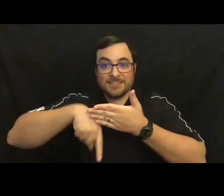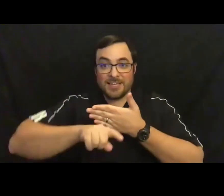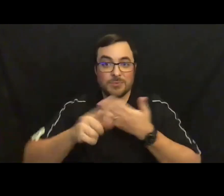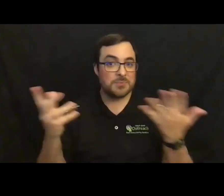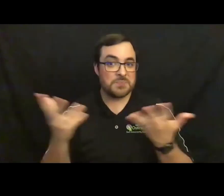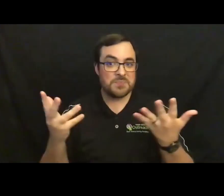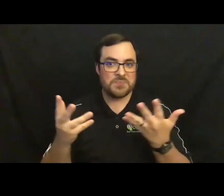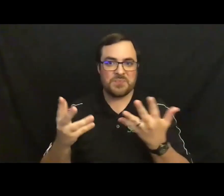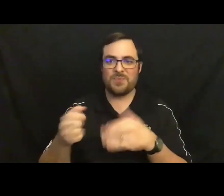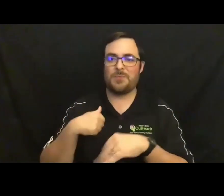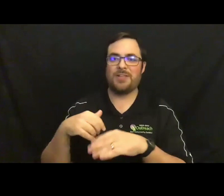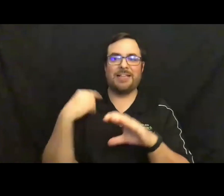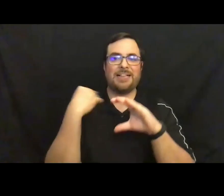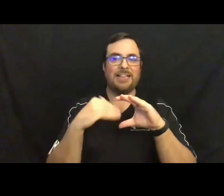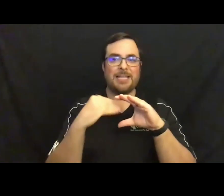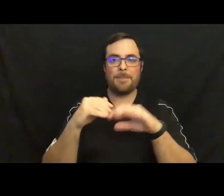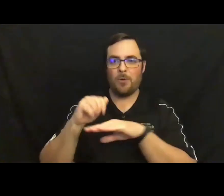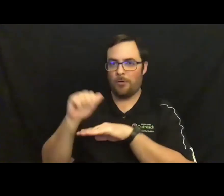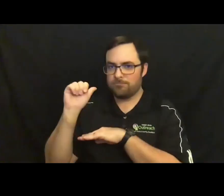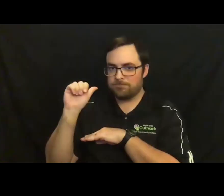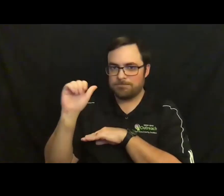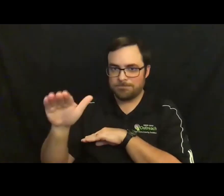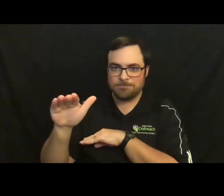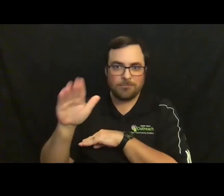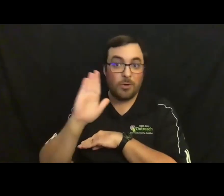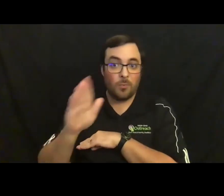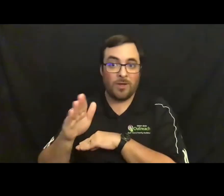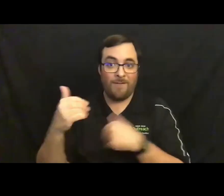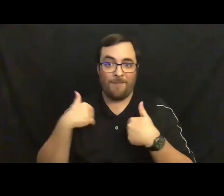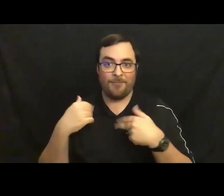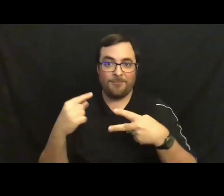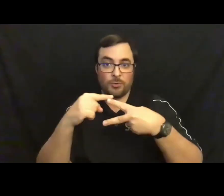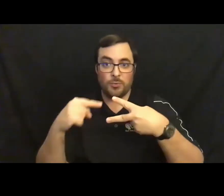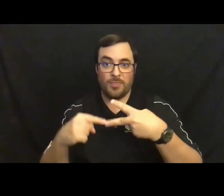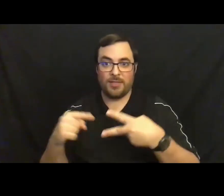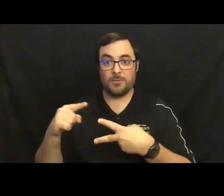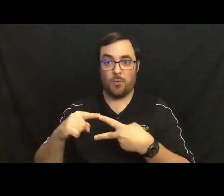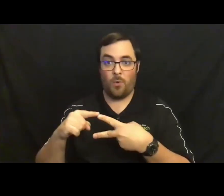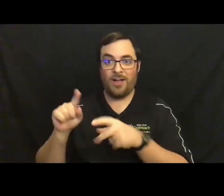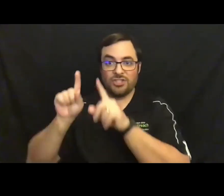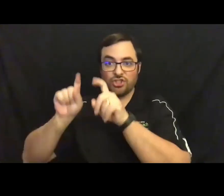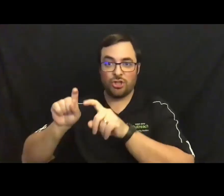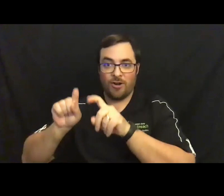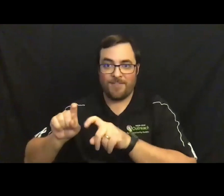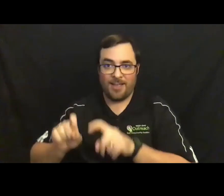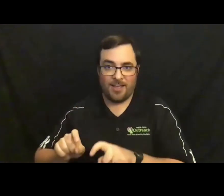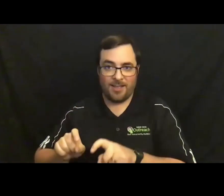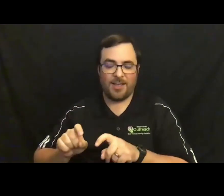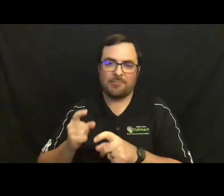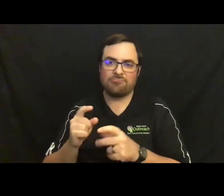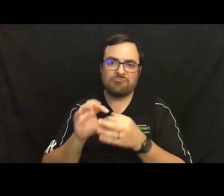an email with two things in it. One will just be a survey about tonight and then the other